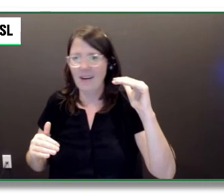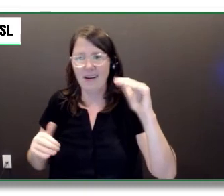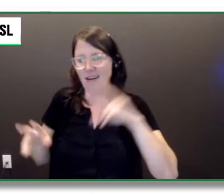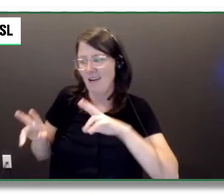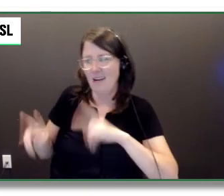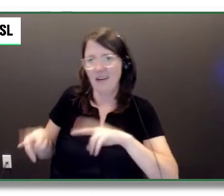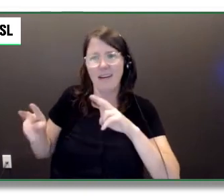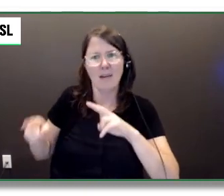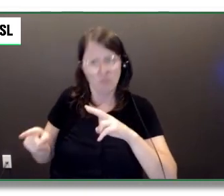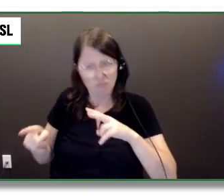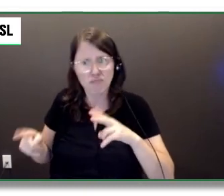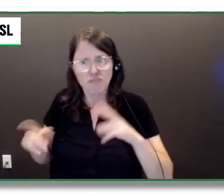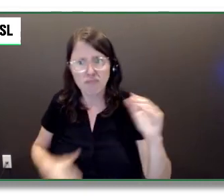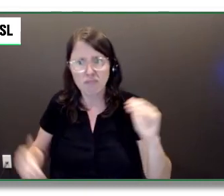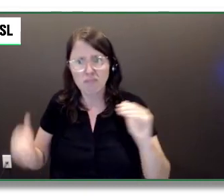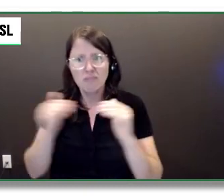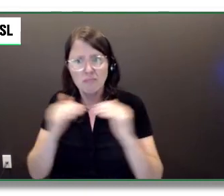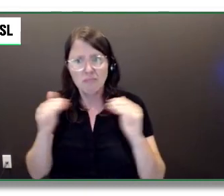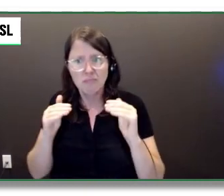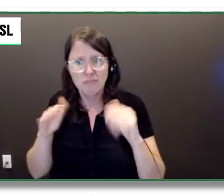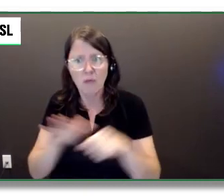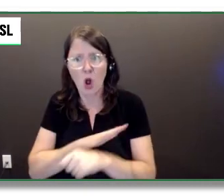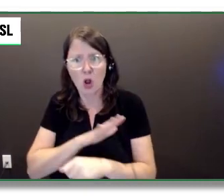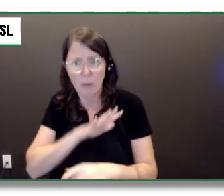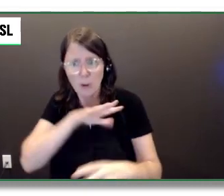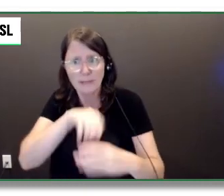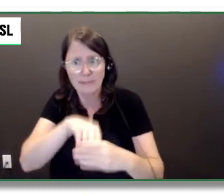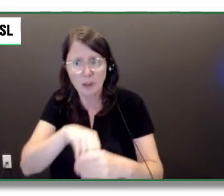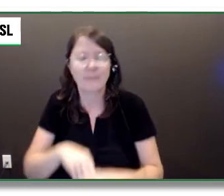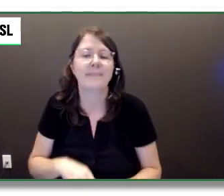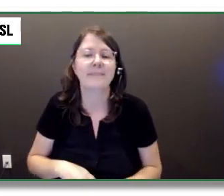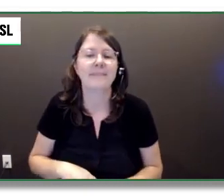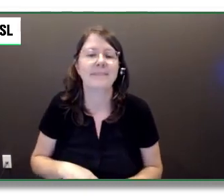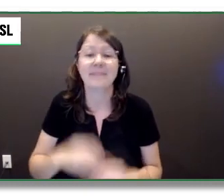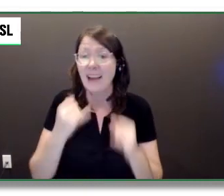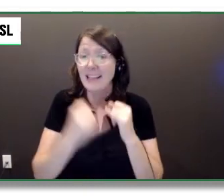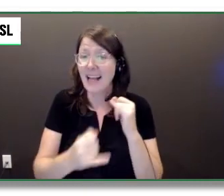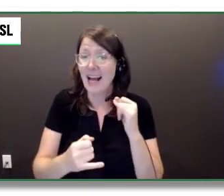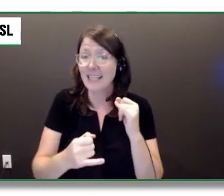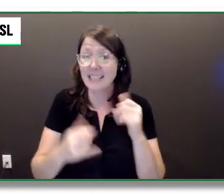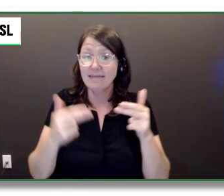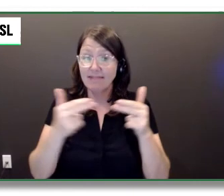and this last page is my contact info for me, Julie Nowak. I have my social